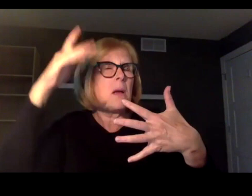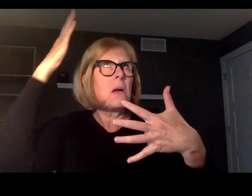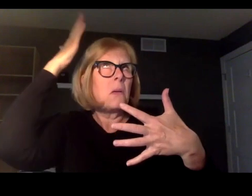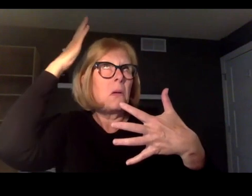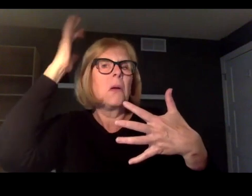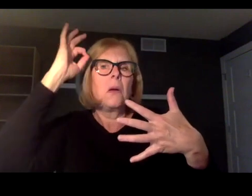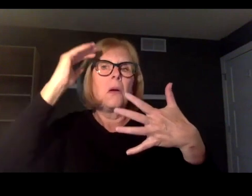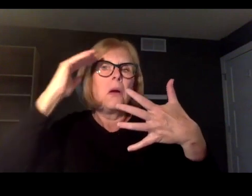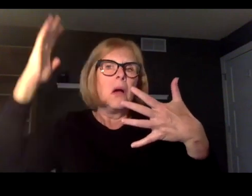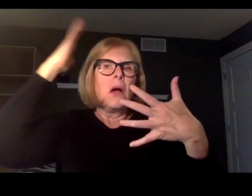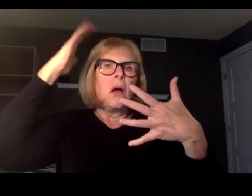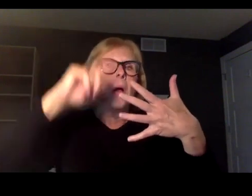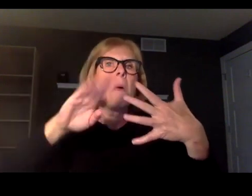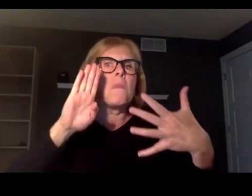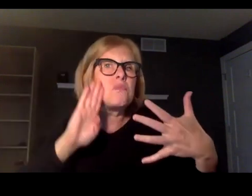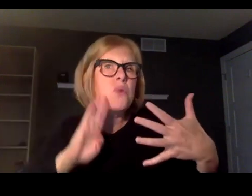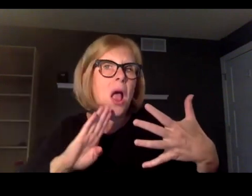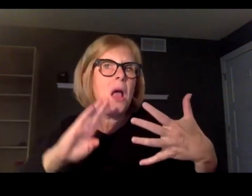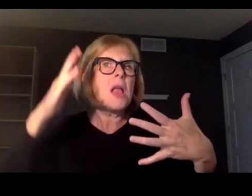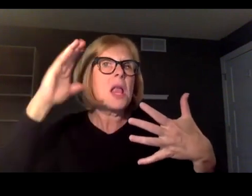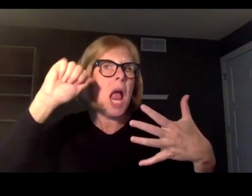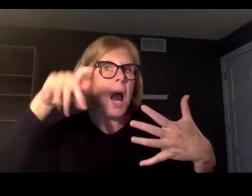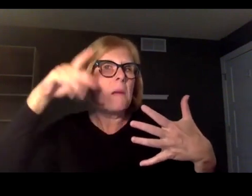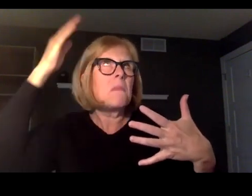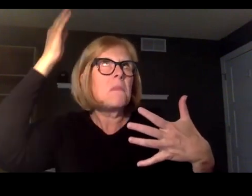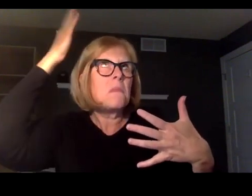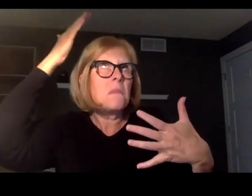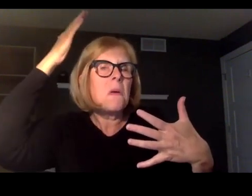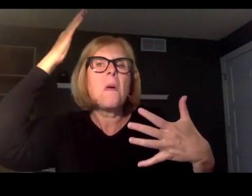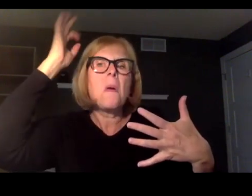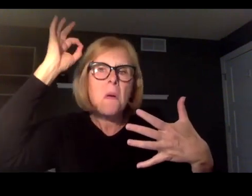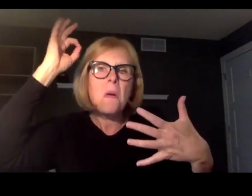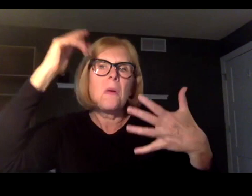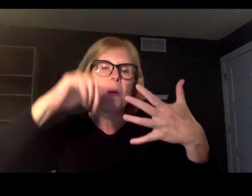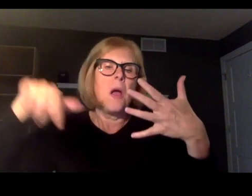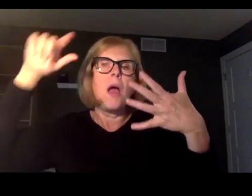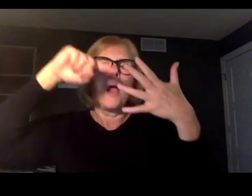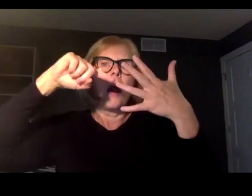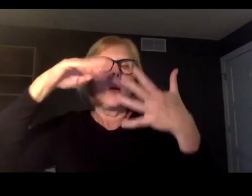then the blue caps, then the red caps on the very top.